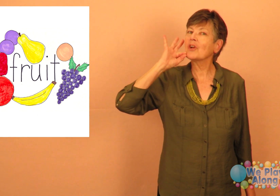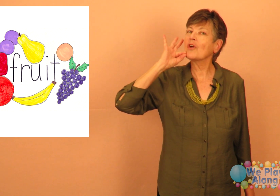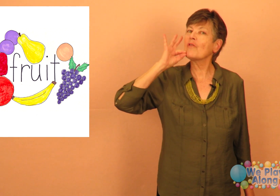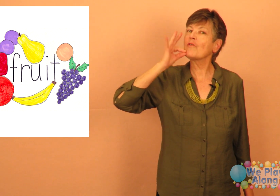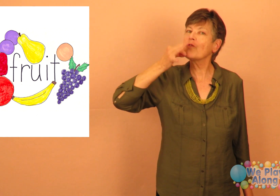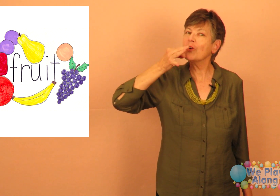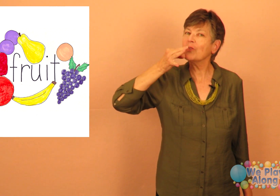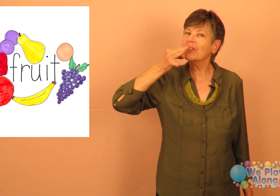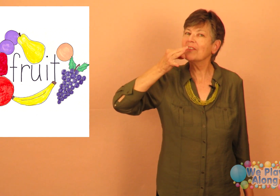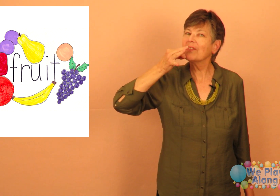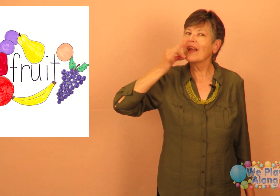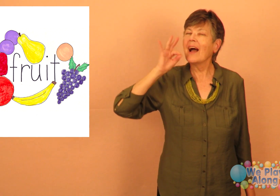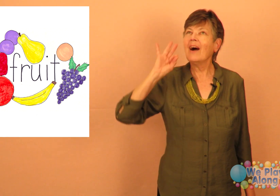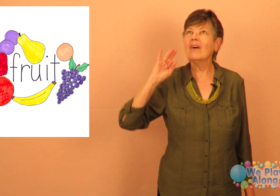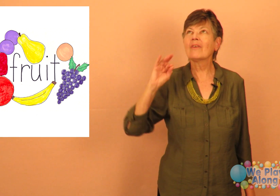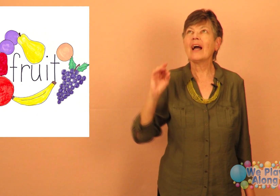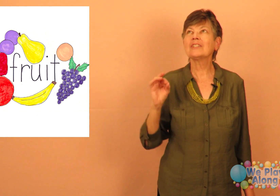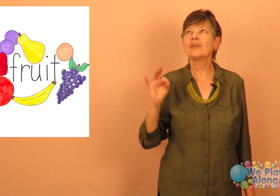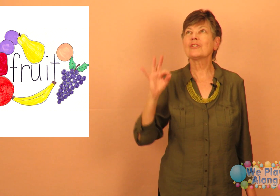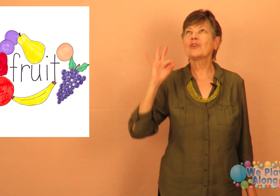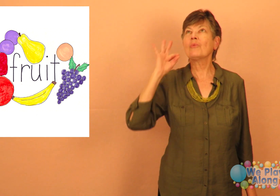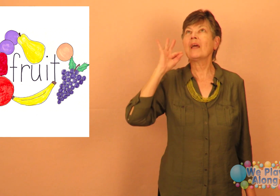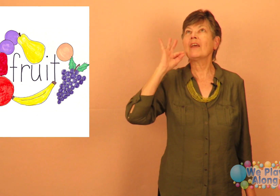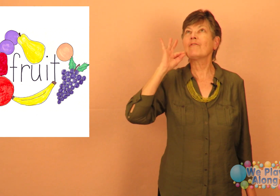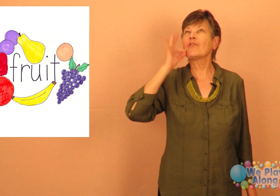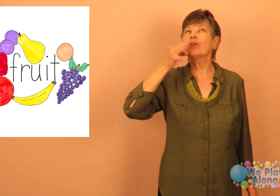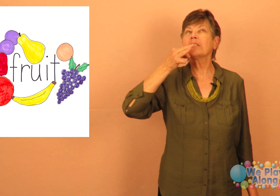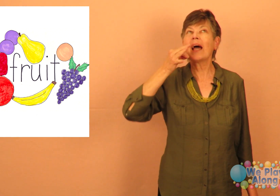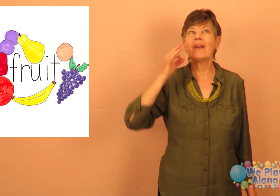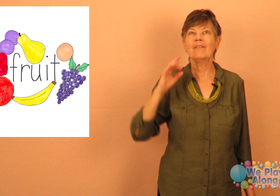you no fruit oh gosh there are so many fruits I don't